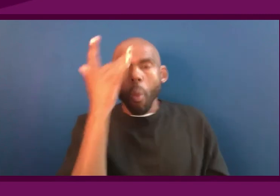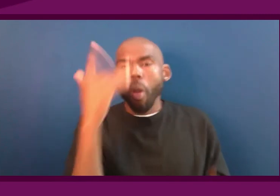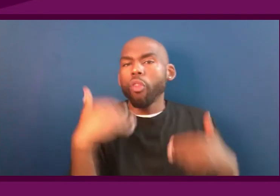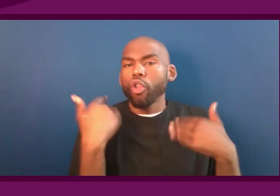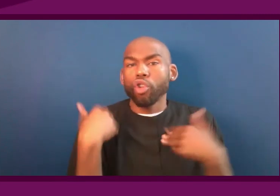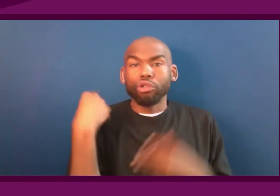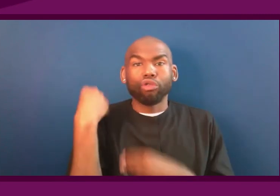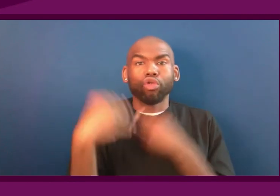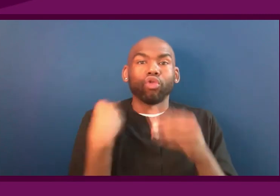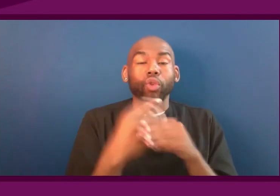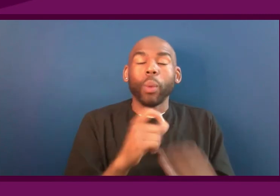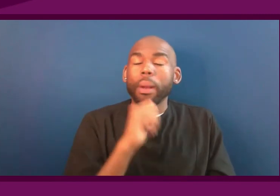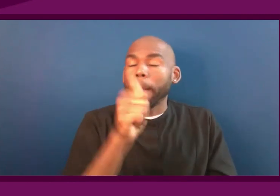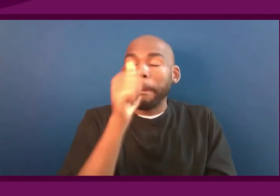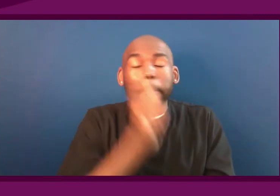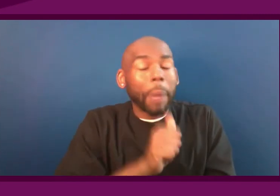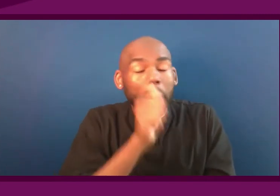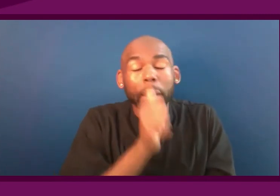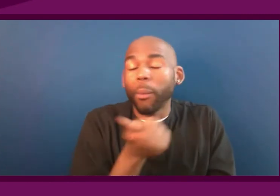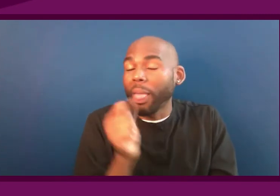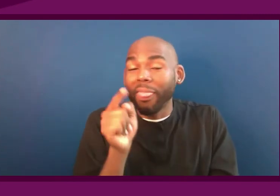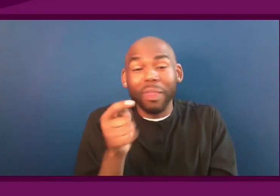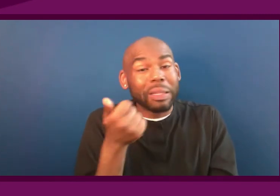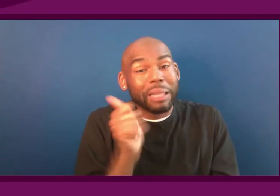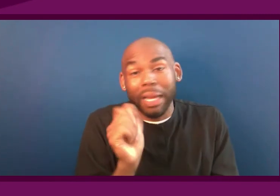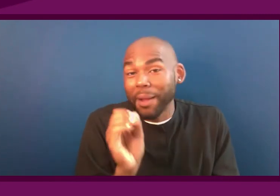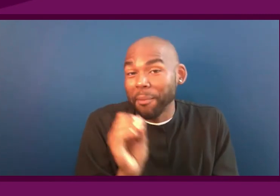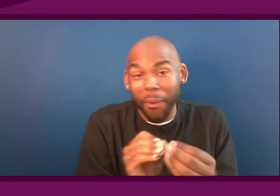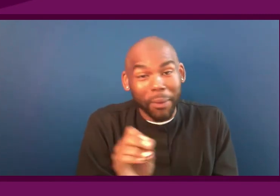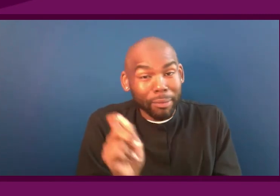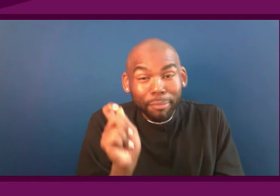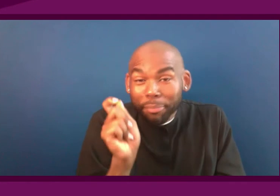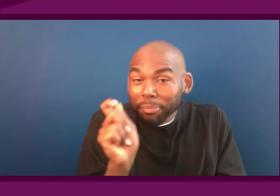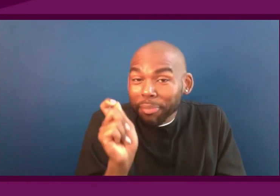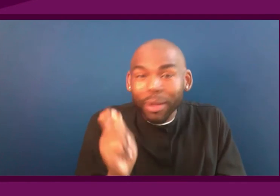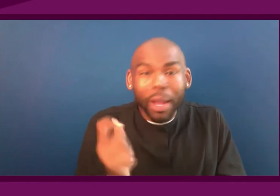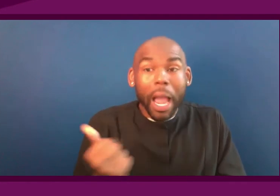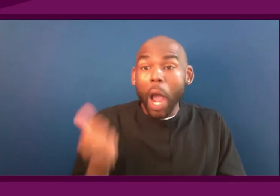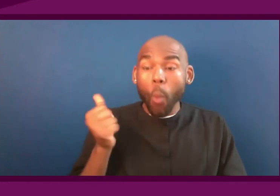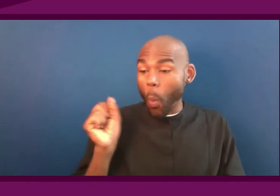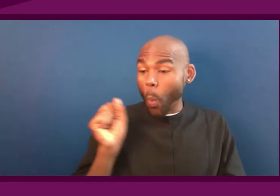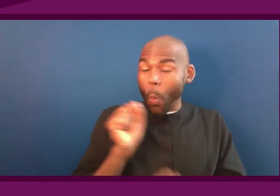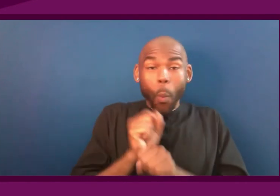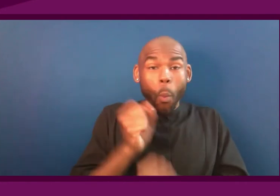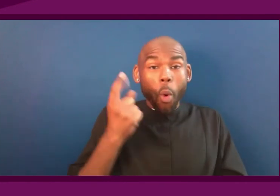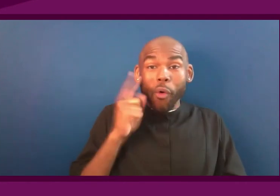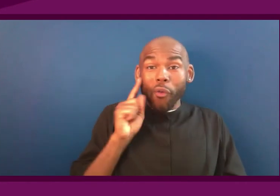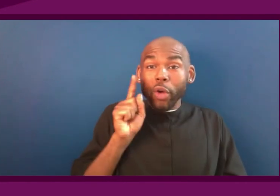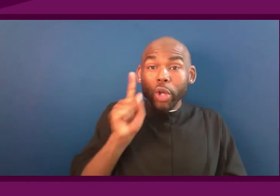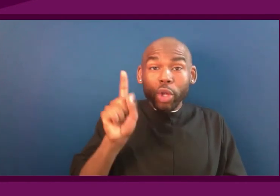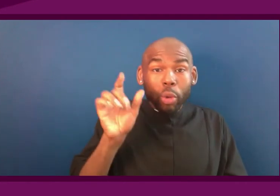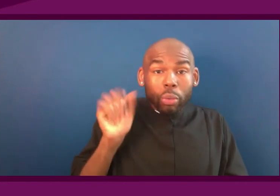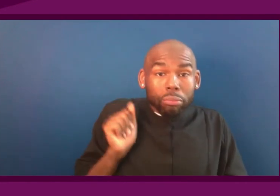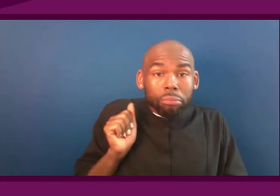saying I'm kind of jealous of that myself. Debra Ruh: Whoa. And they're saying, "We won't work for you. We won't buy from you.